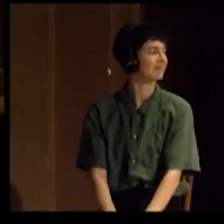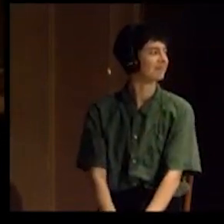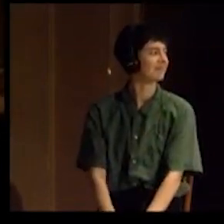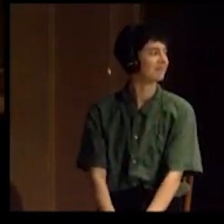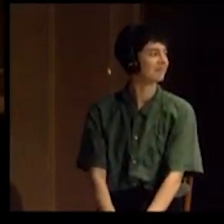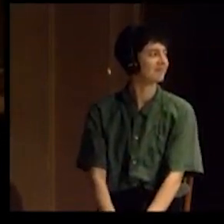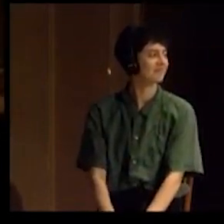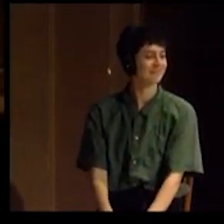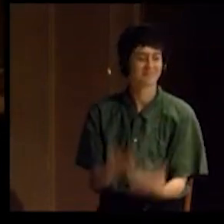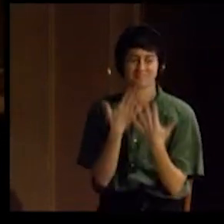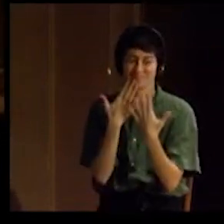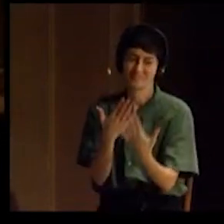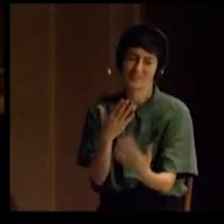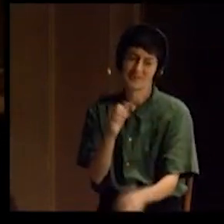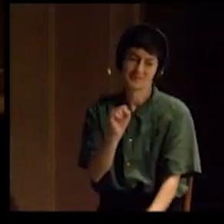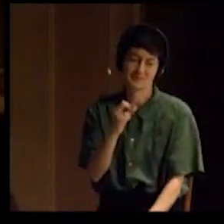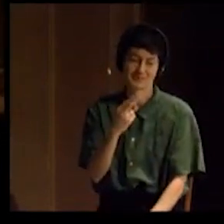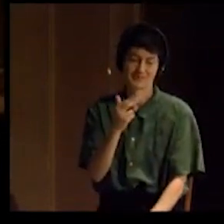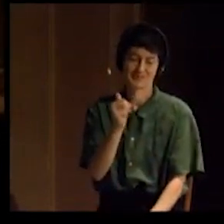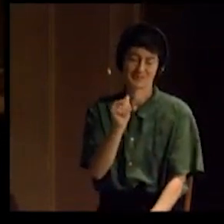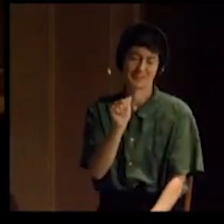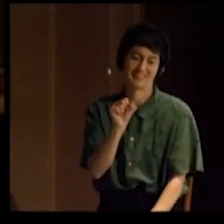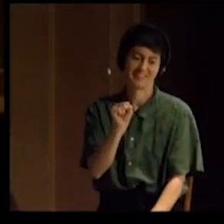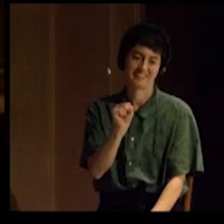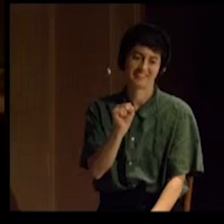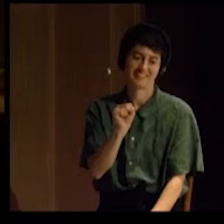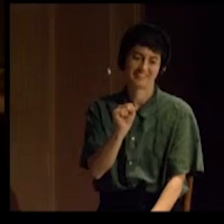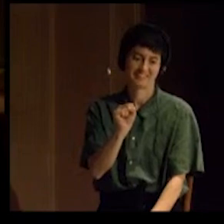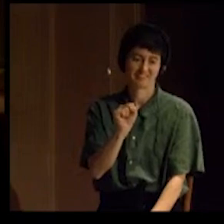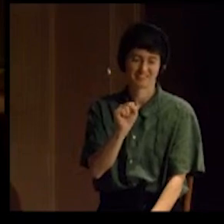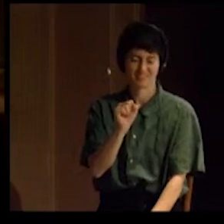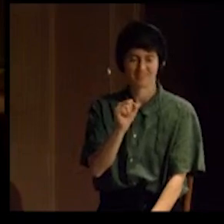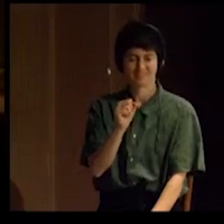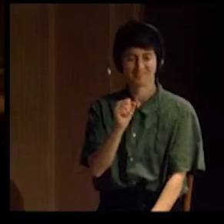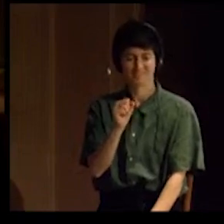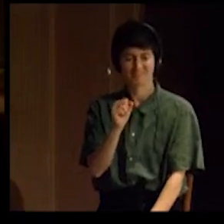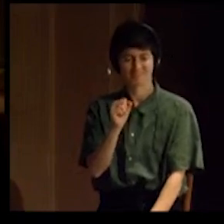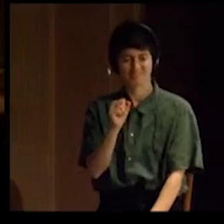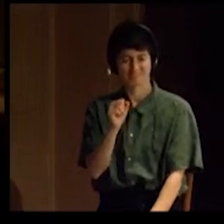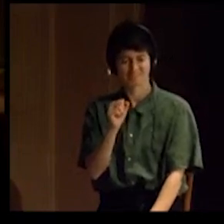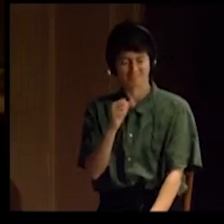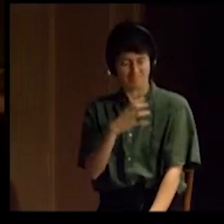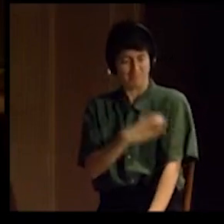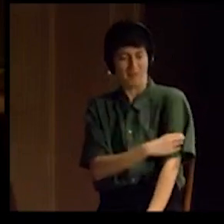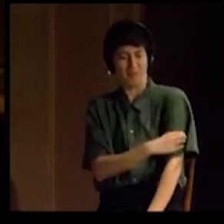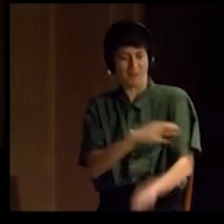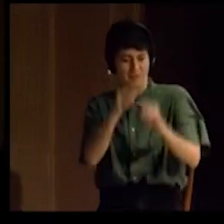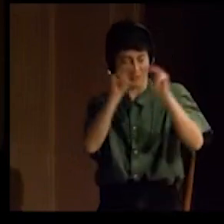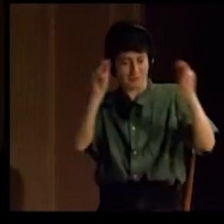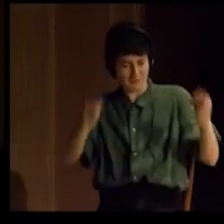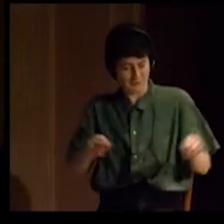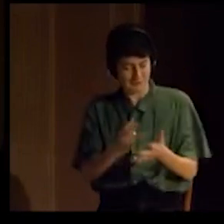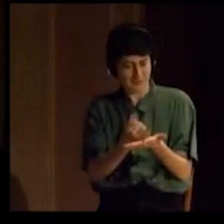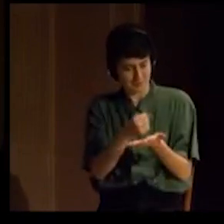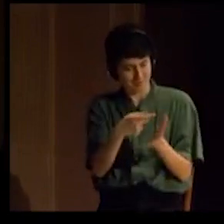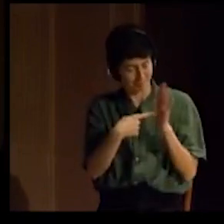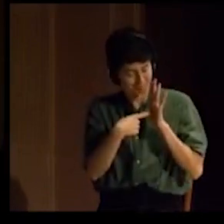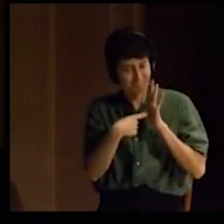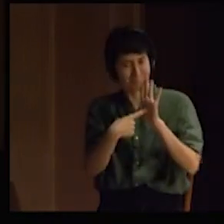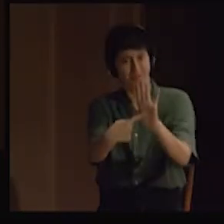Thank you, Sahas, for a wonderful demonstration of the power of museum collections and really elegant science.